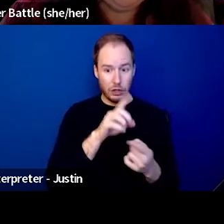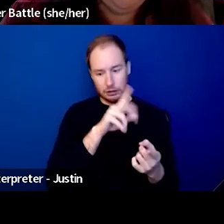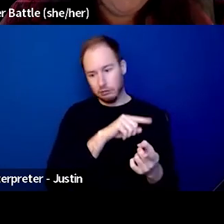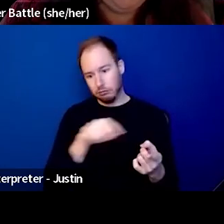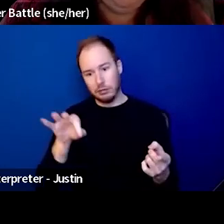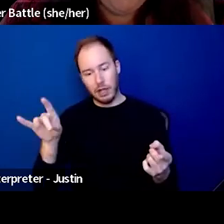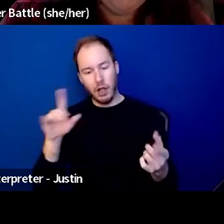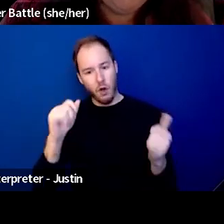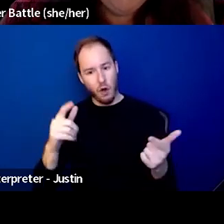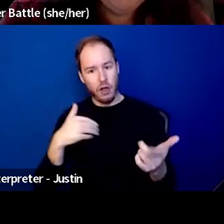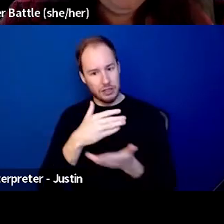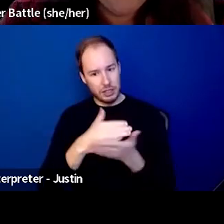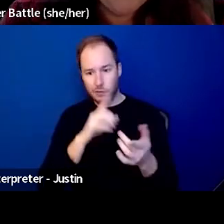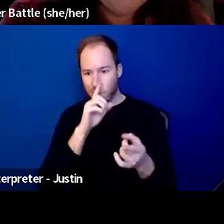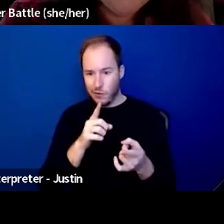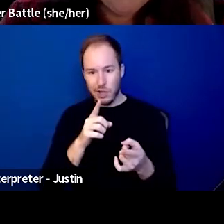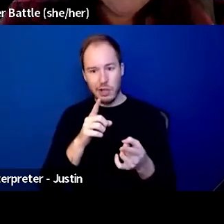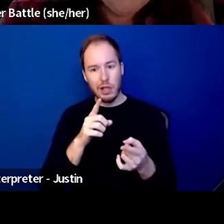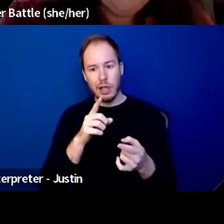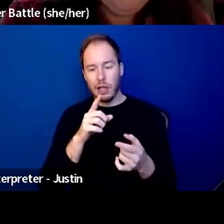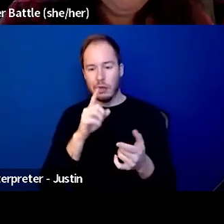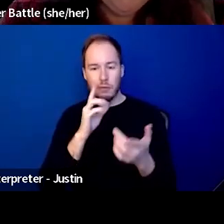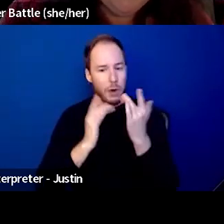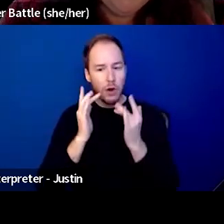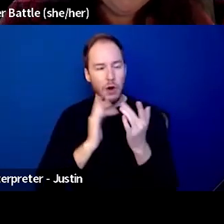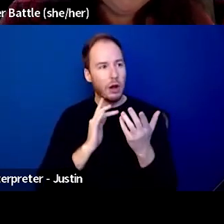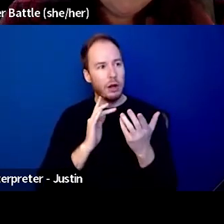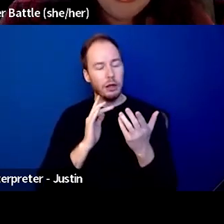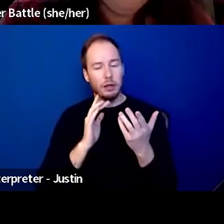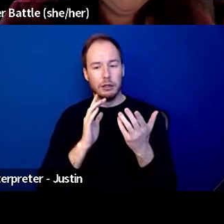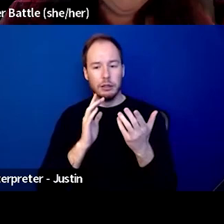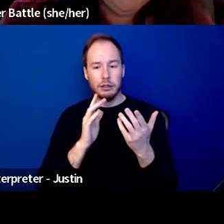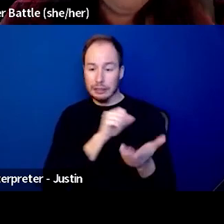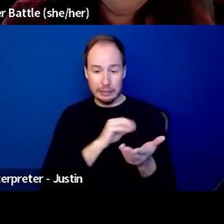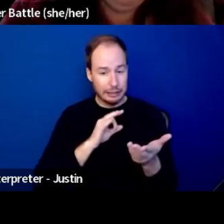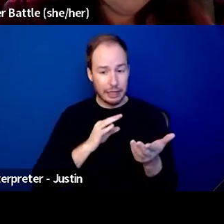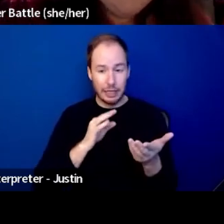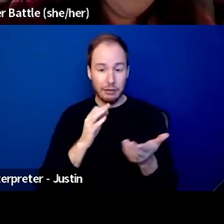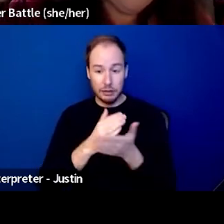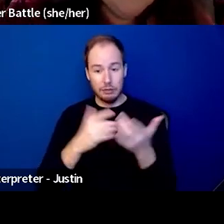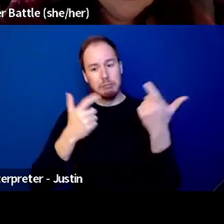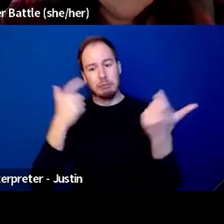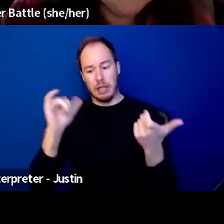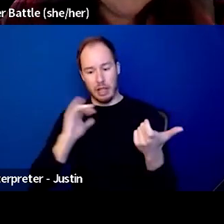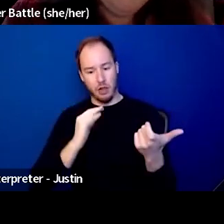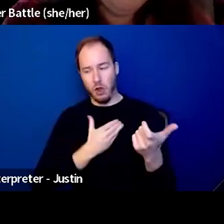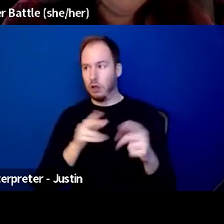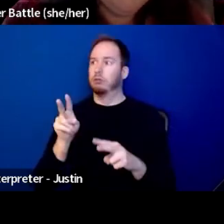There's some that are very sparsely staffed, and then there's some big ones like ours, which has a lot of people.